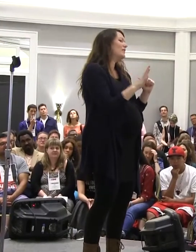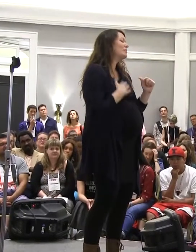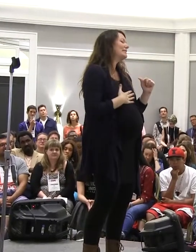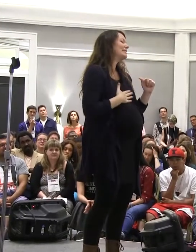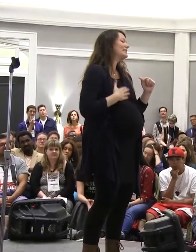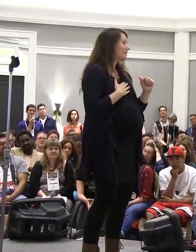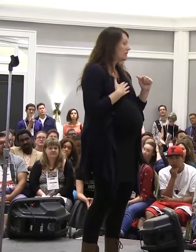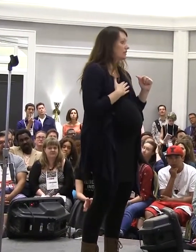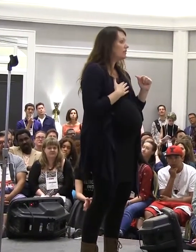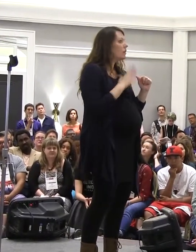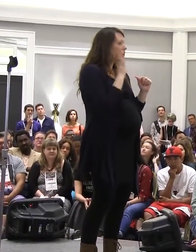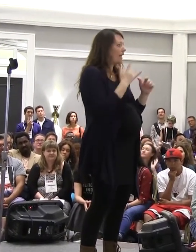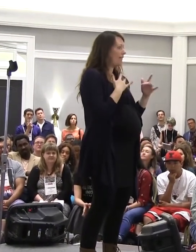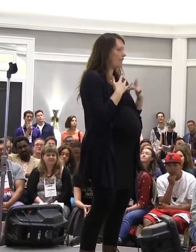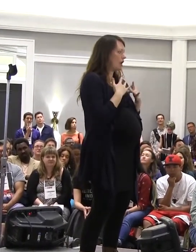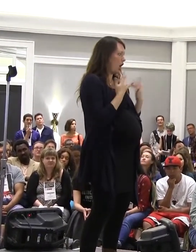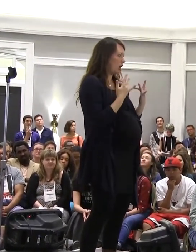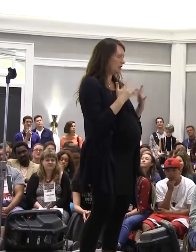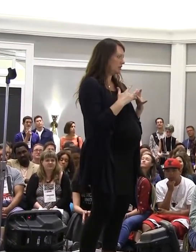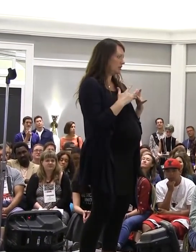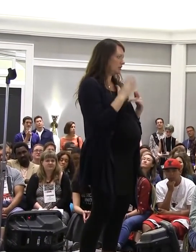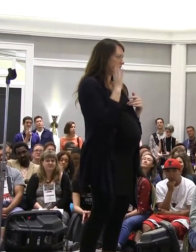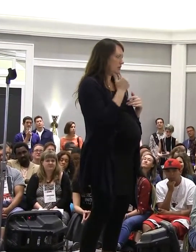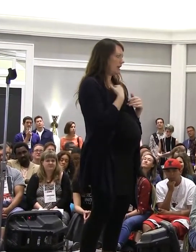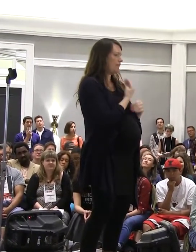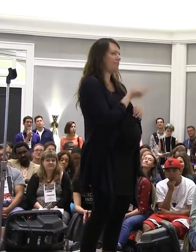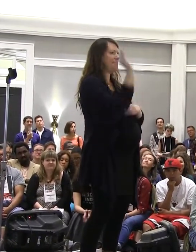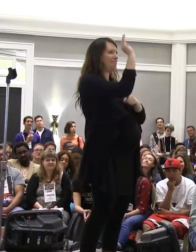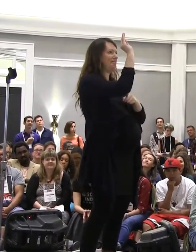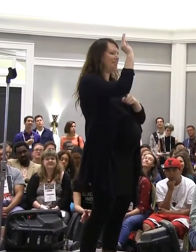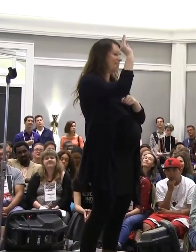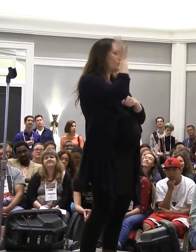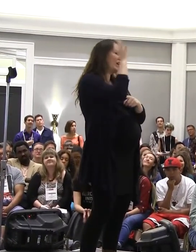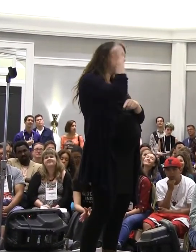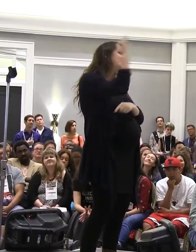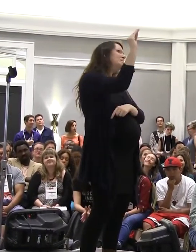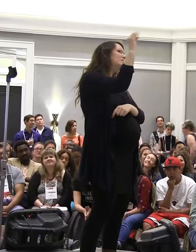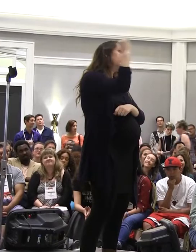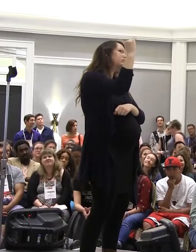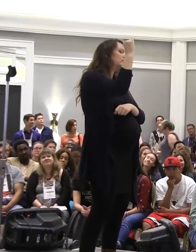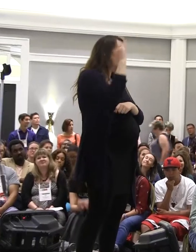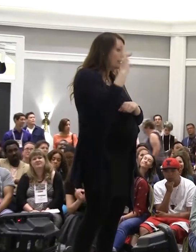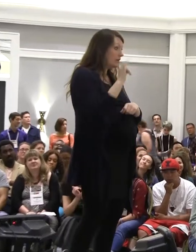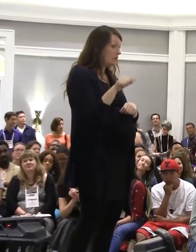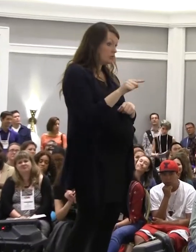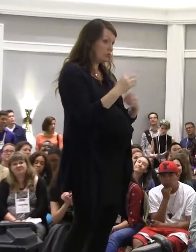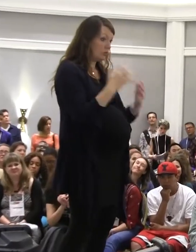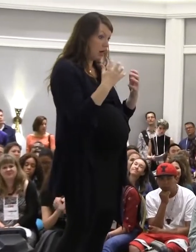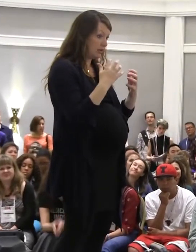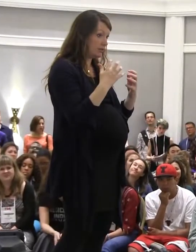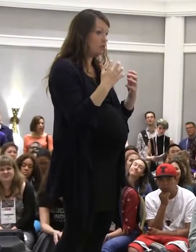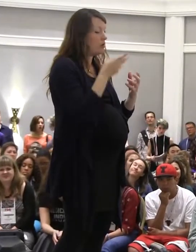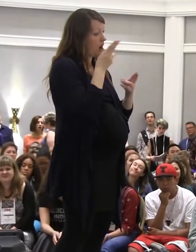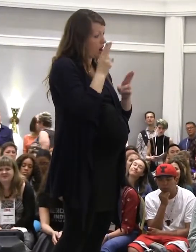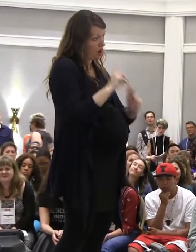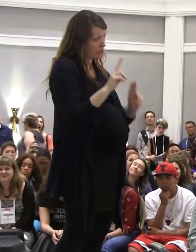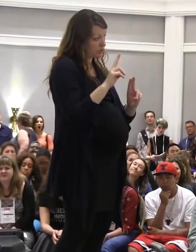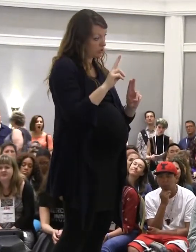There will be hearts and we're asking you to put that heart up in the air. Raise it to the sky if you want to honor the two women